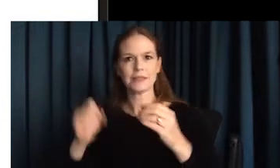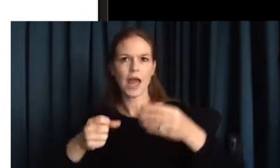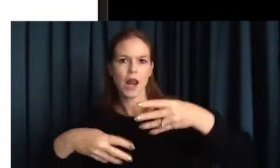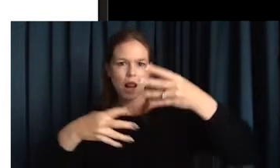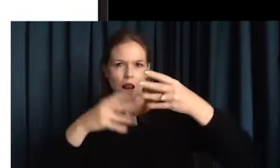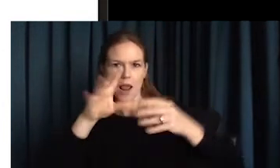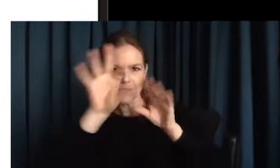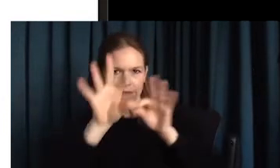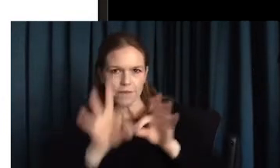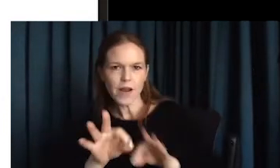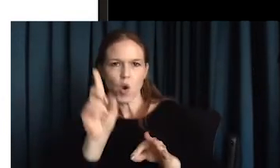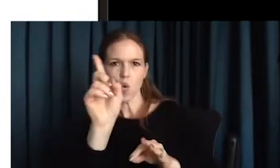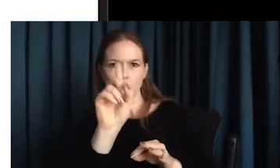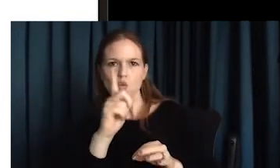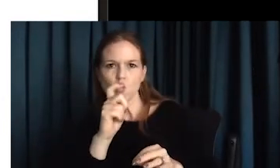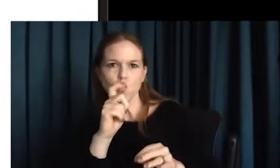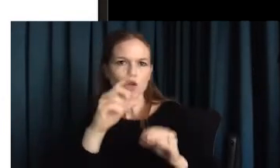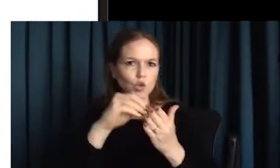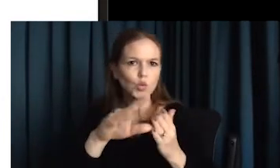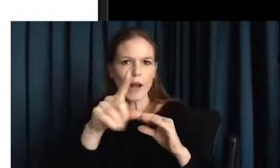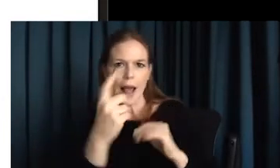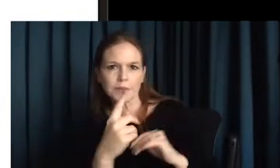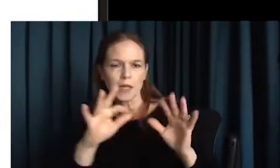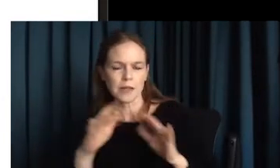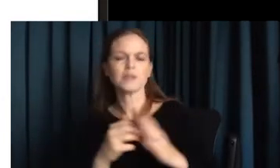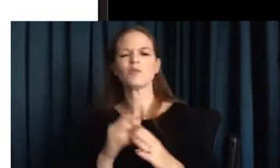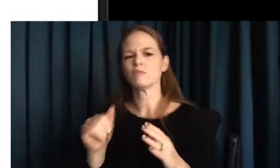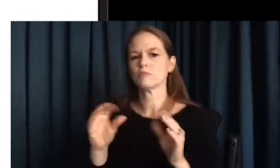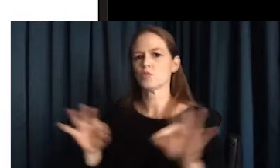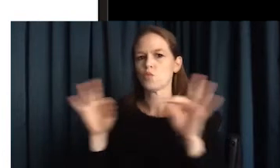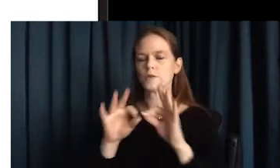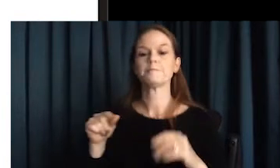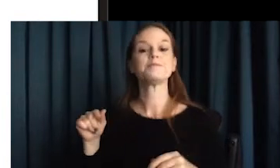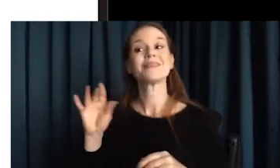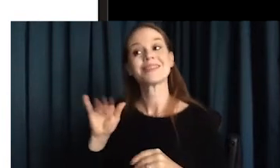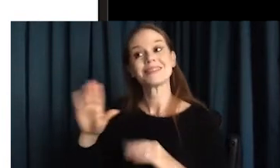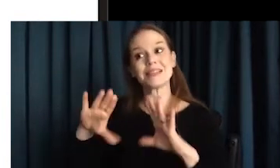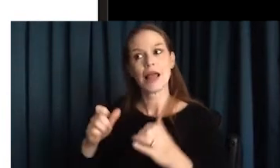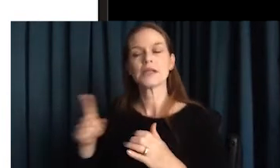This course specifically is an online course. So he's provided the lecture and lab times of the course